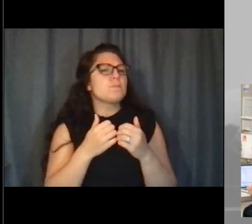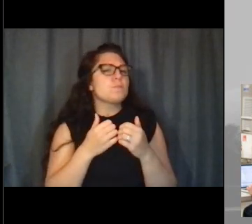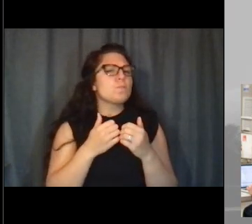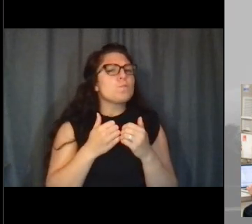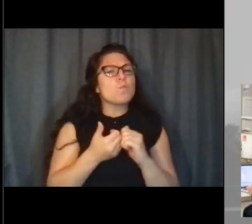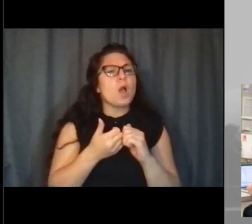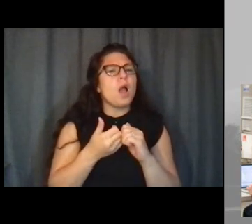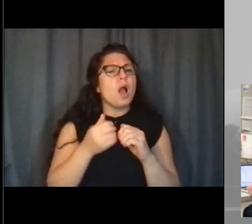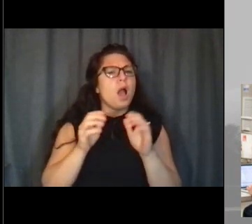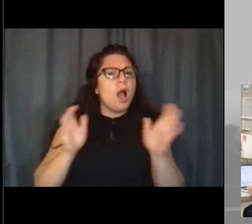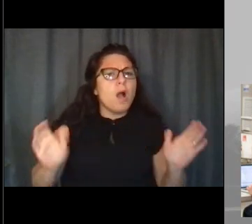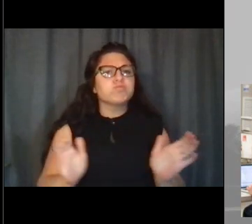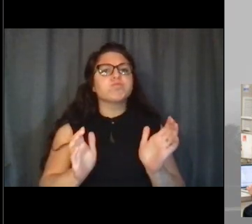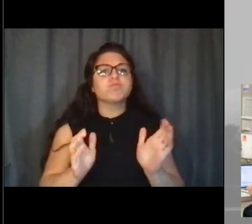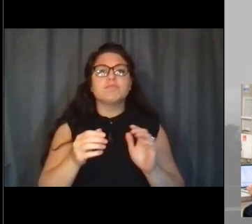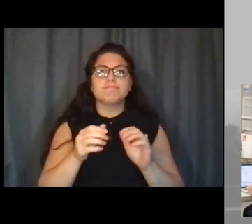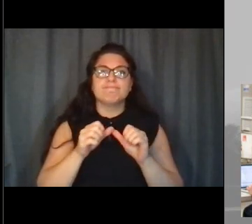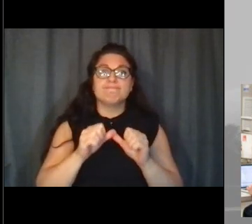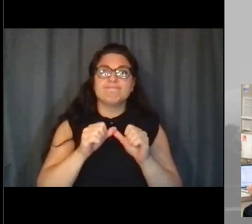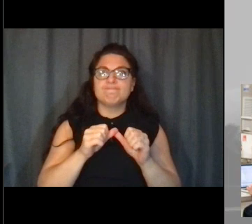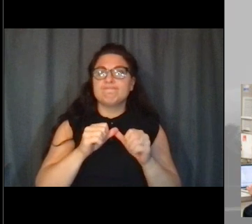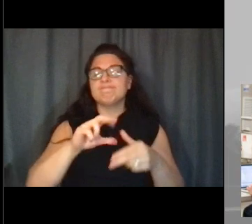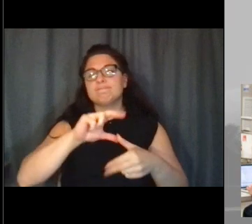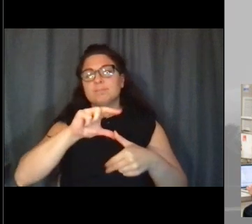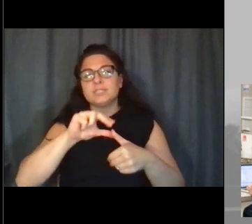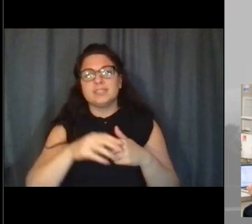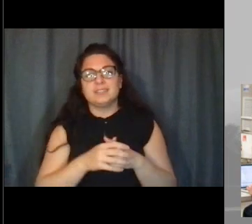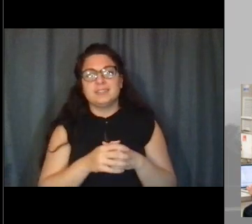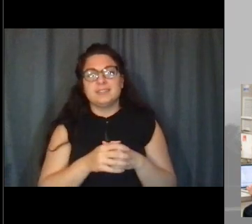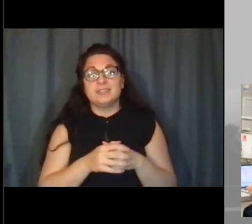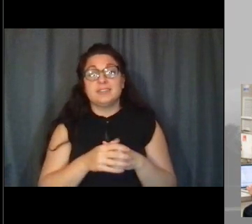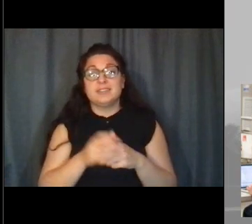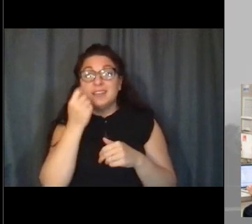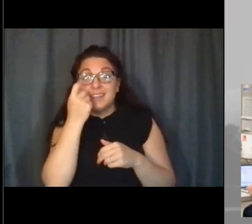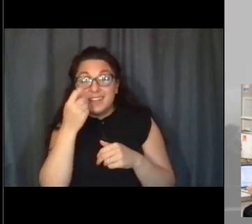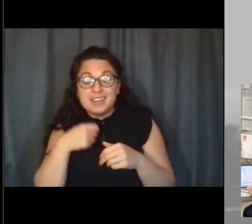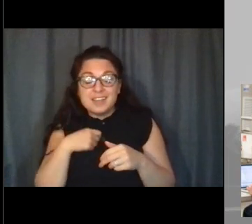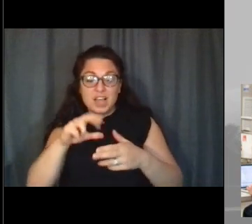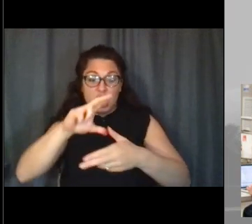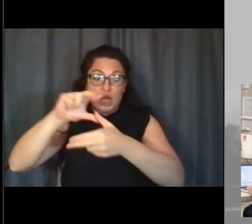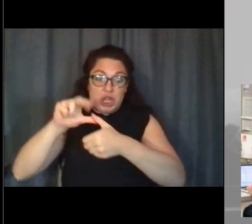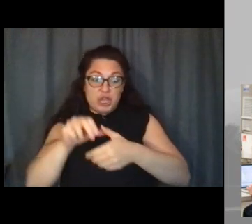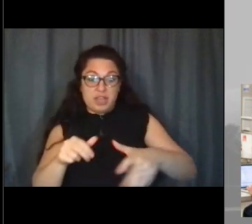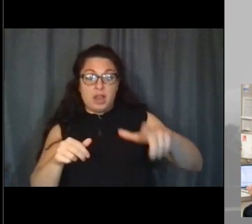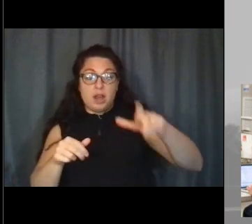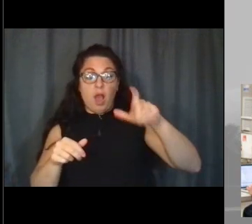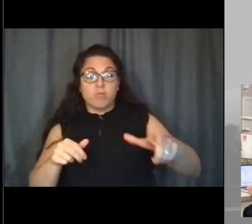This means we have to drive into the hurricane to collect these observations. And that's an area that some people are being told to leave.